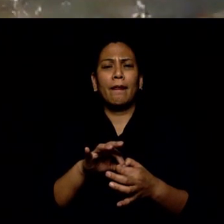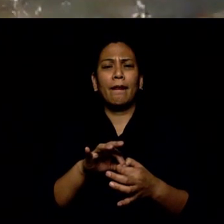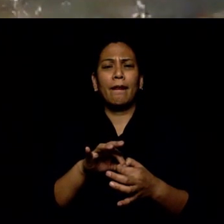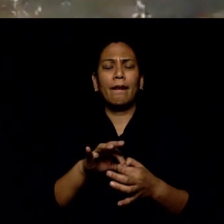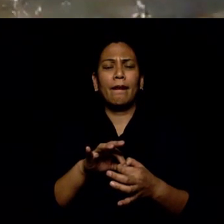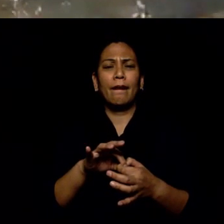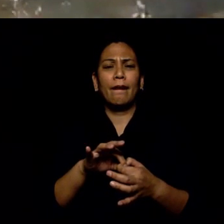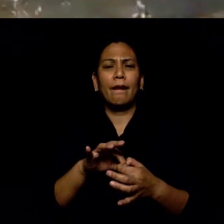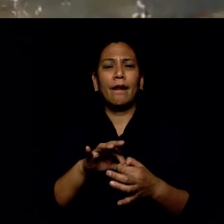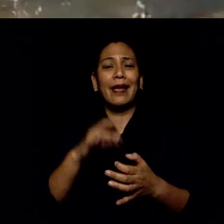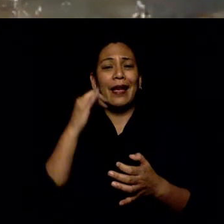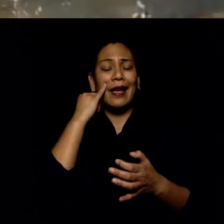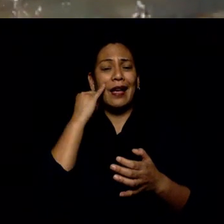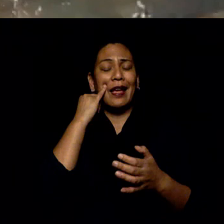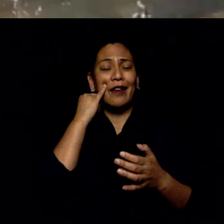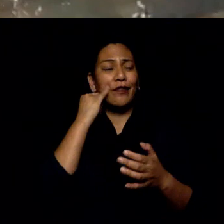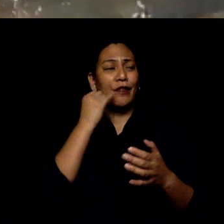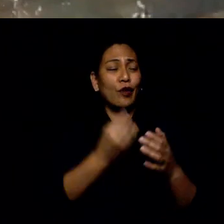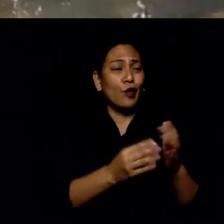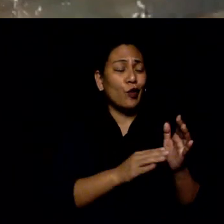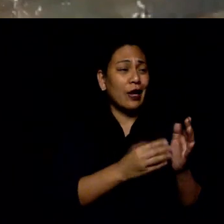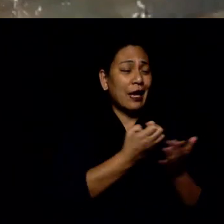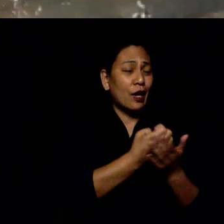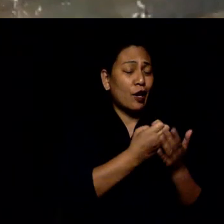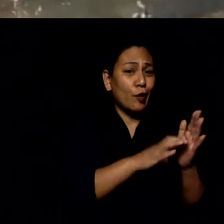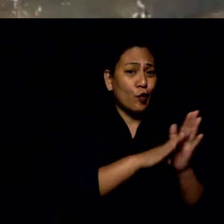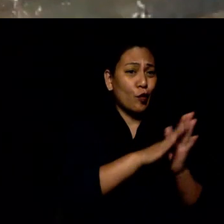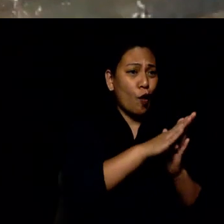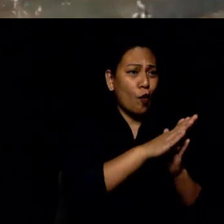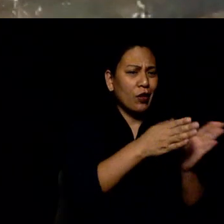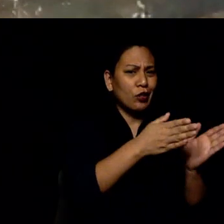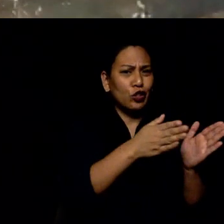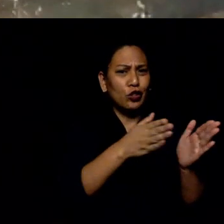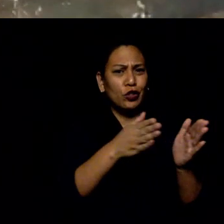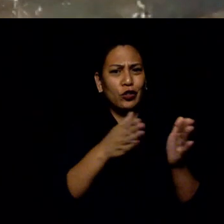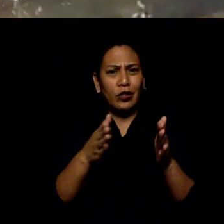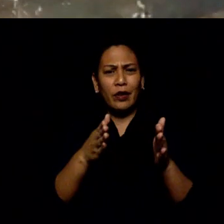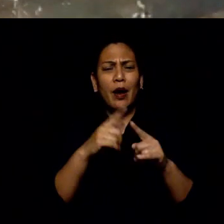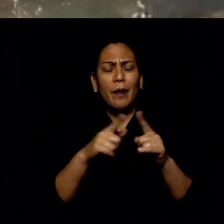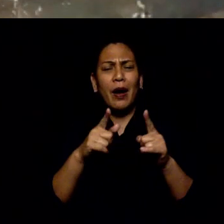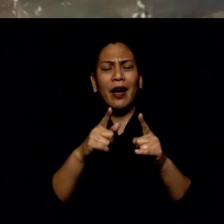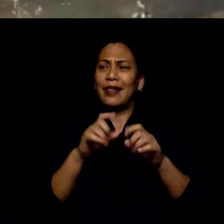Move away from growth. Uh, but the whole system is geared towards that. How do we do that?